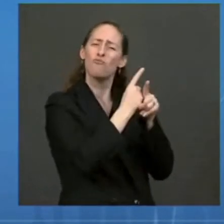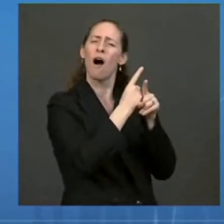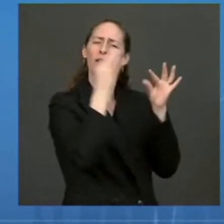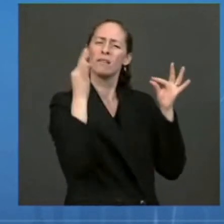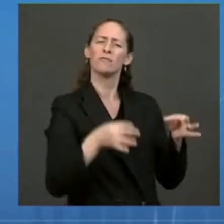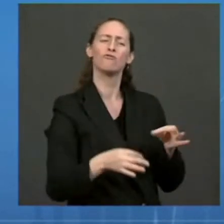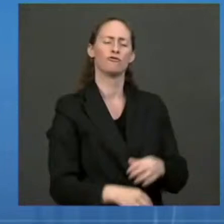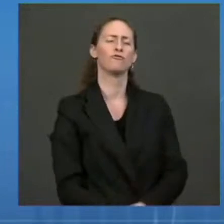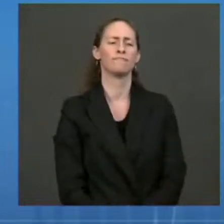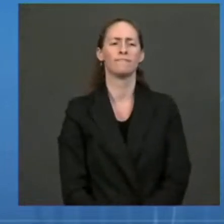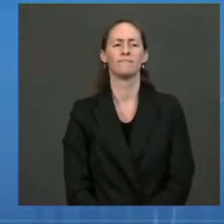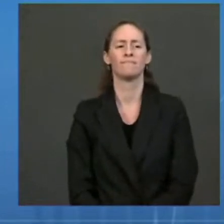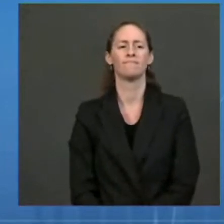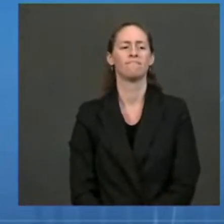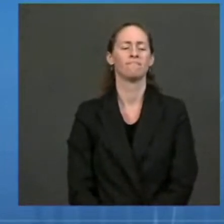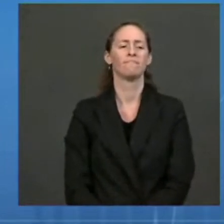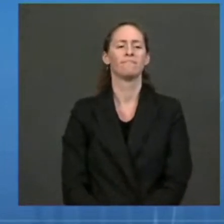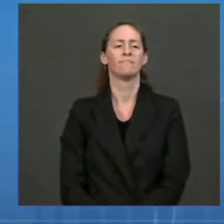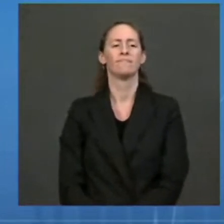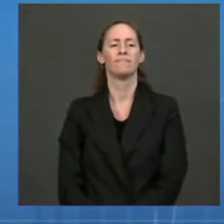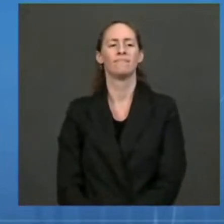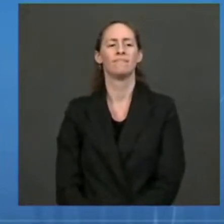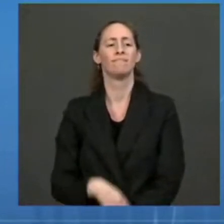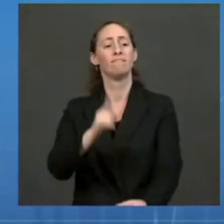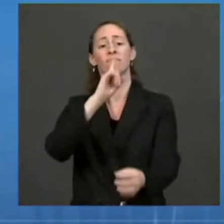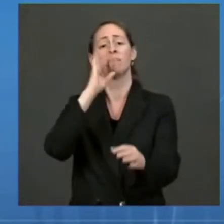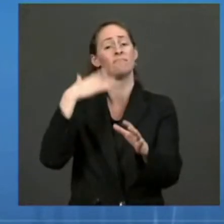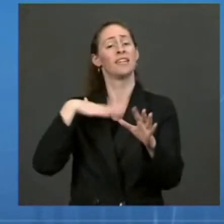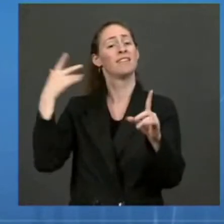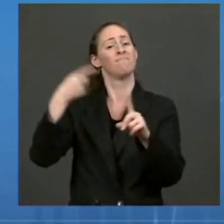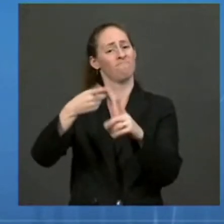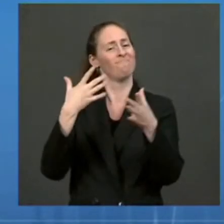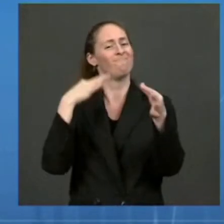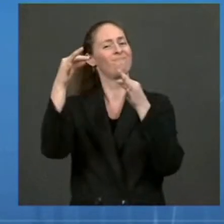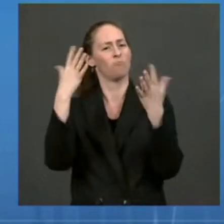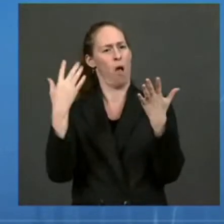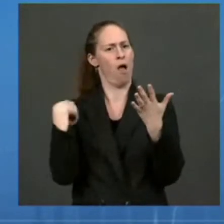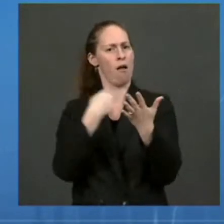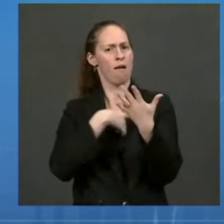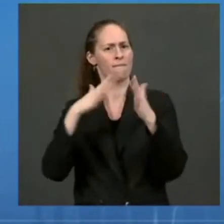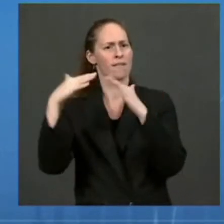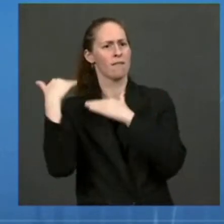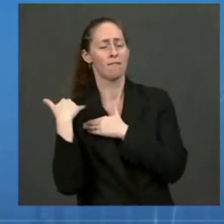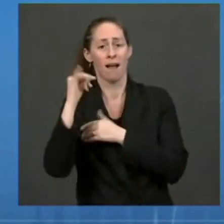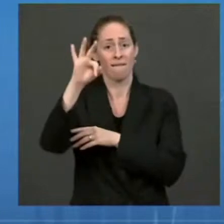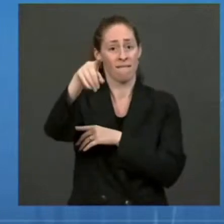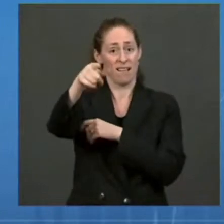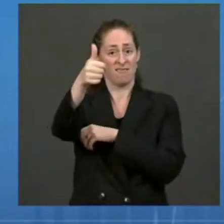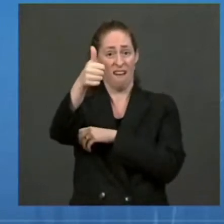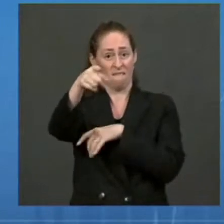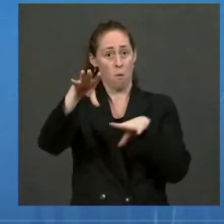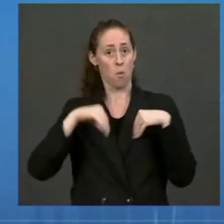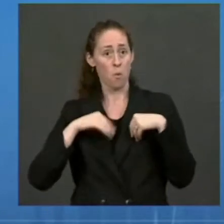ANOTHER EMPLOYEE WROTE, "IT IS JUST THE RIGHT THING TO DO." I WILL CLOSE WITH THIS CALL TO